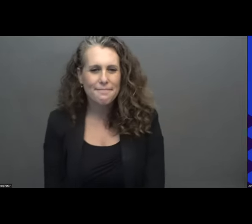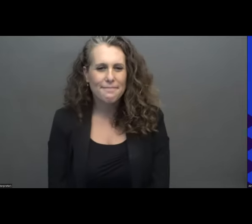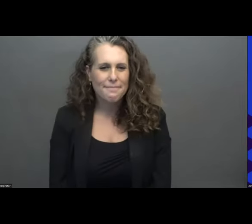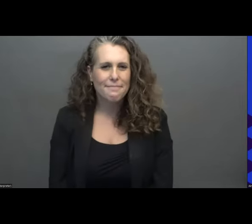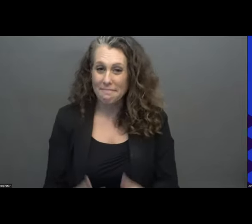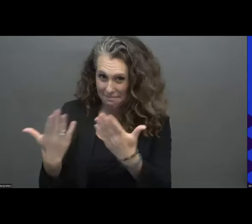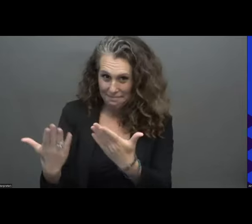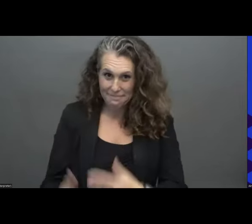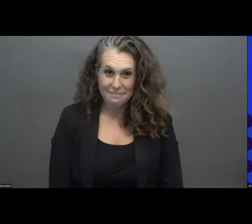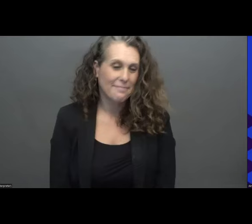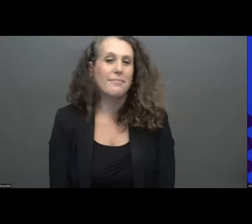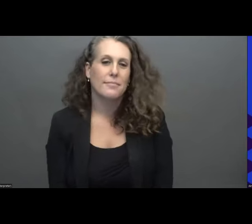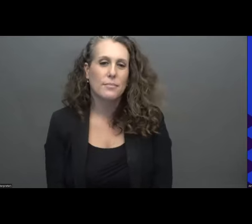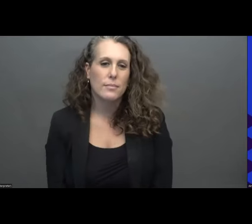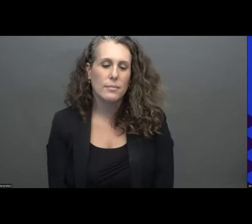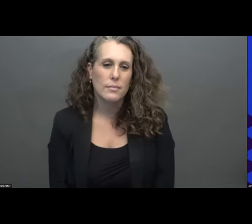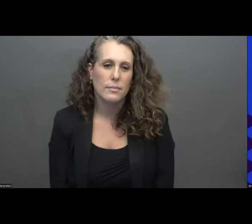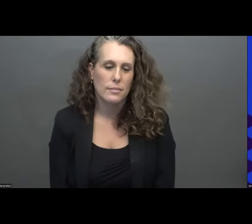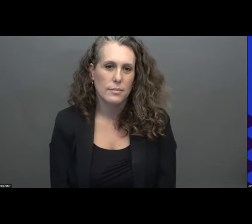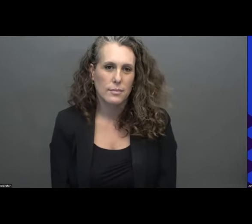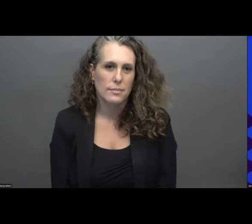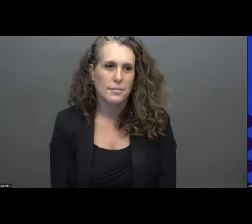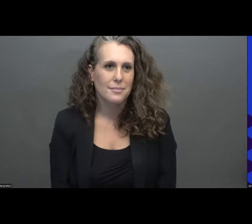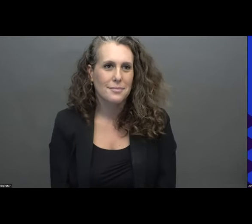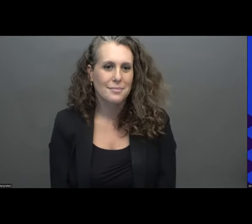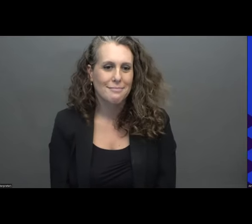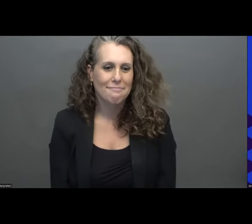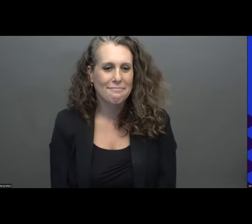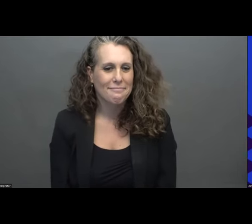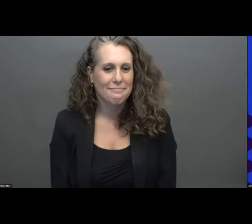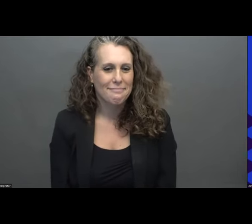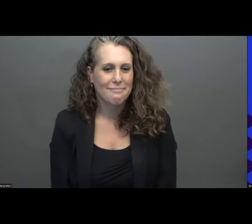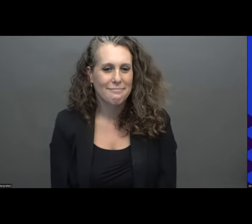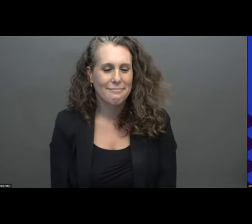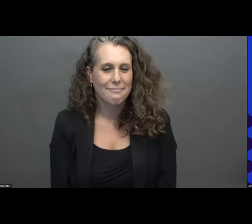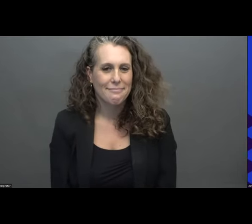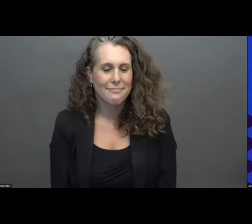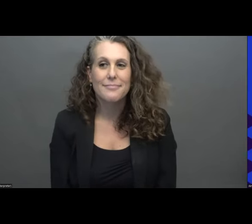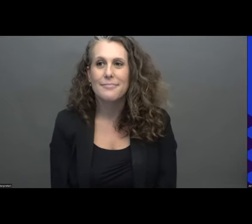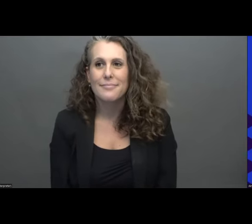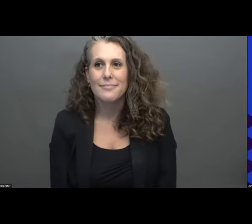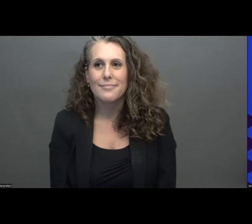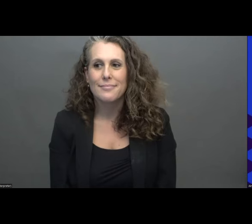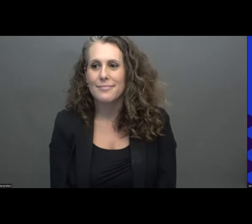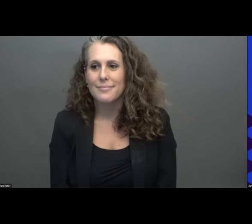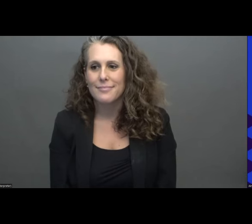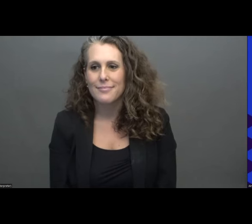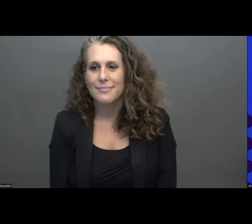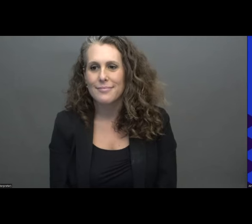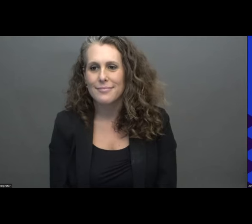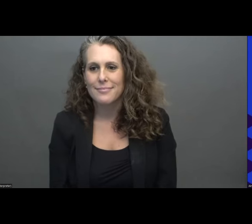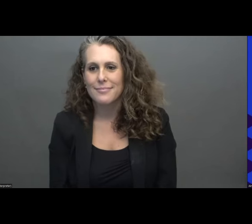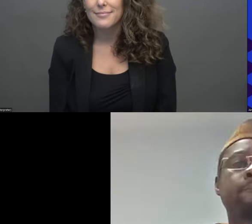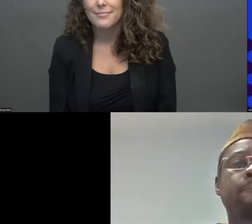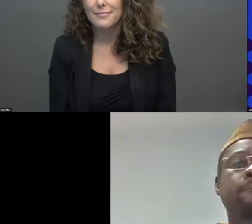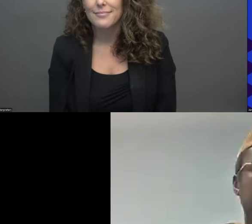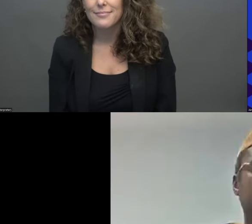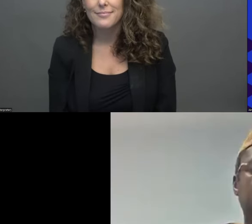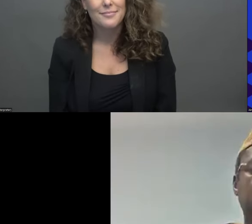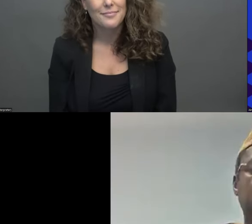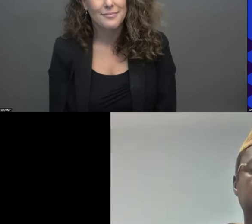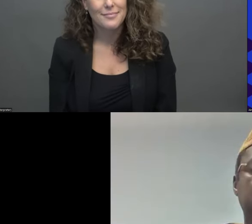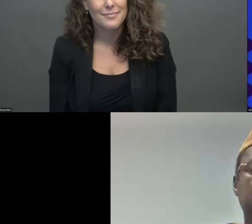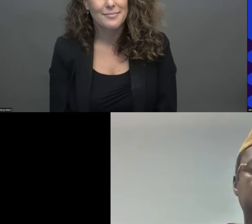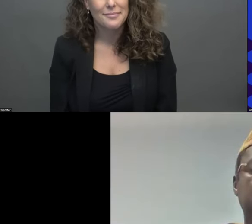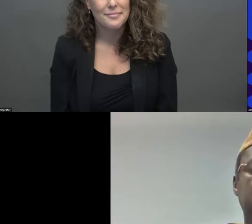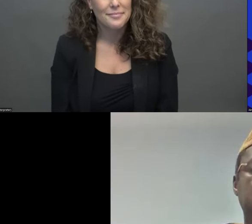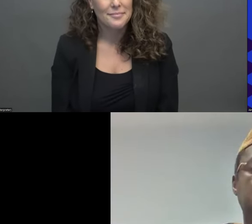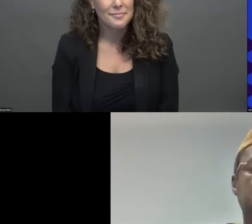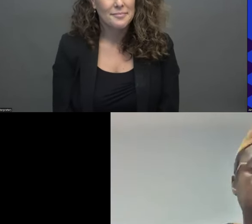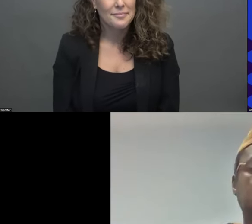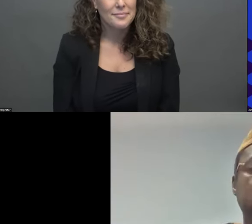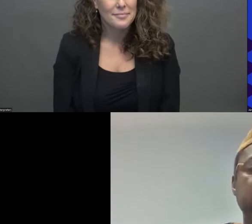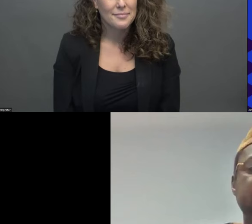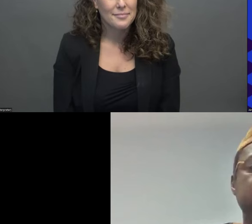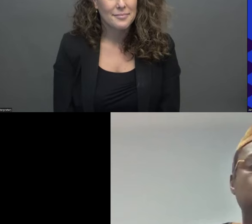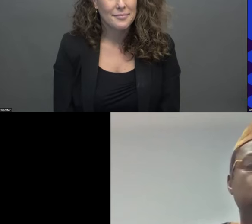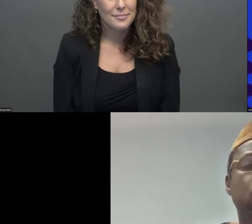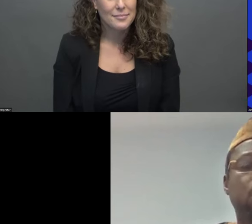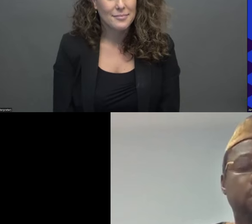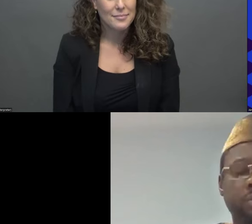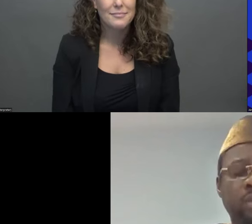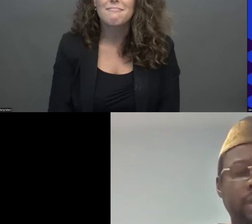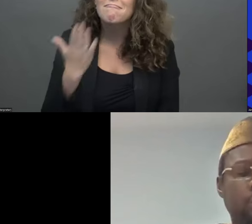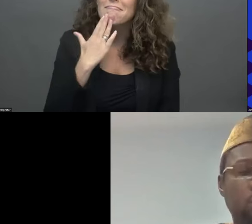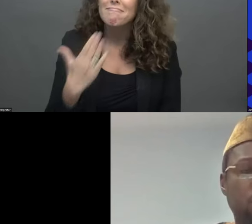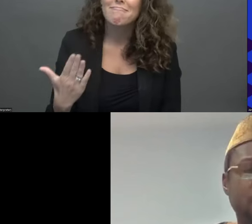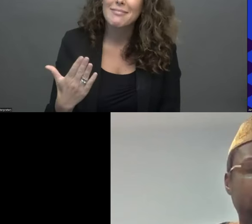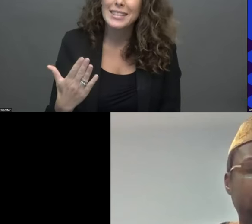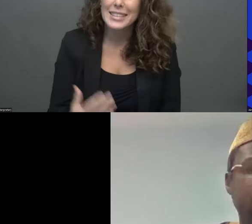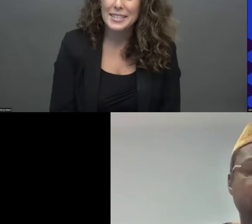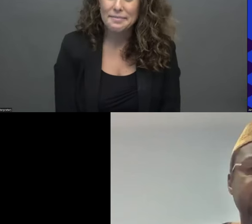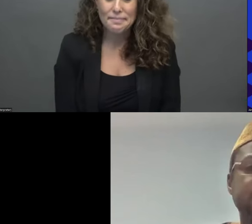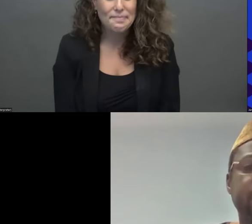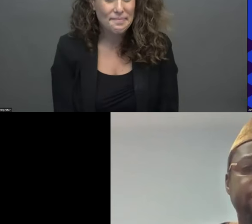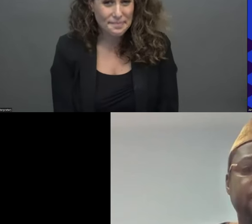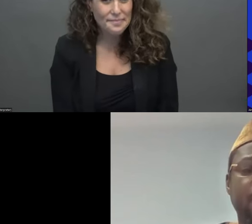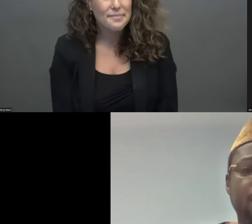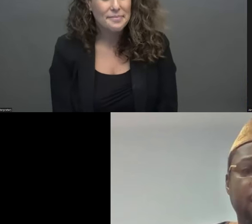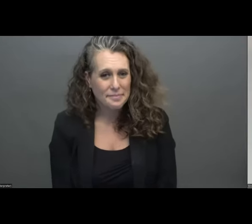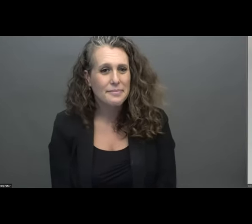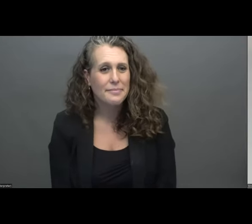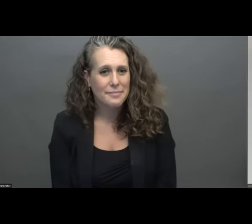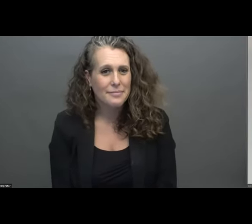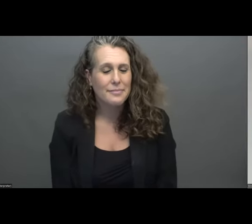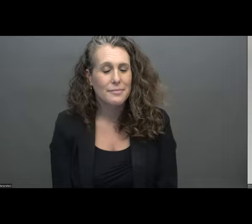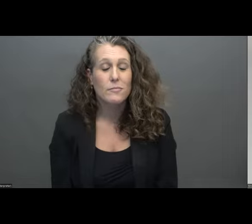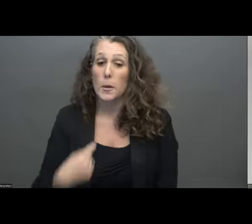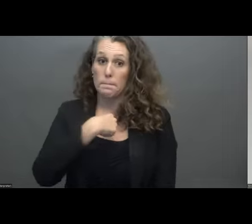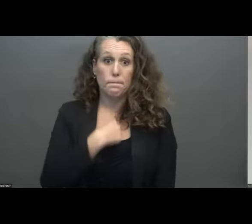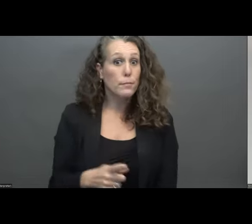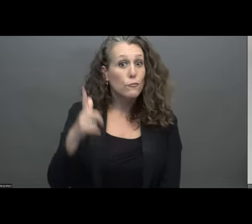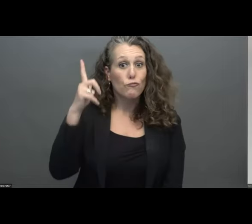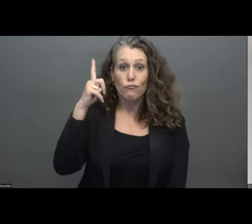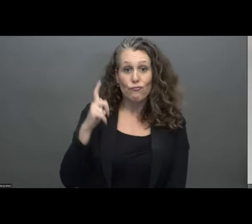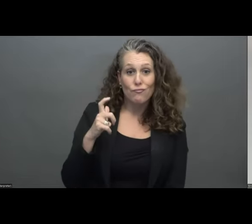16:06:32 Hey, I want to be a booty associate la casa de try it again on social to be a